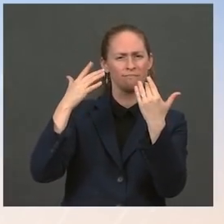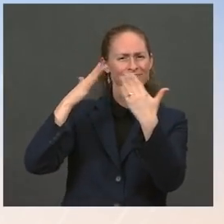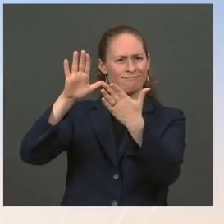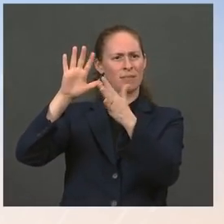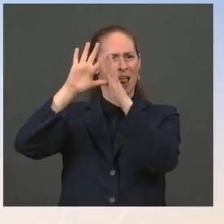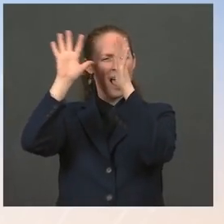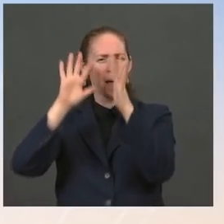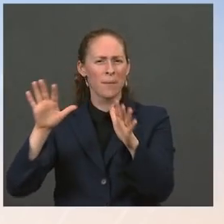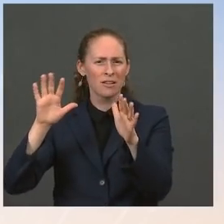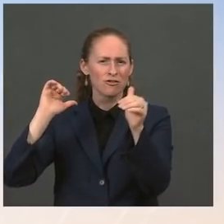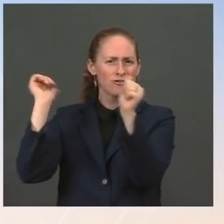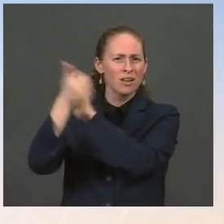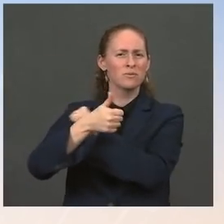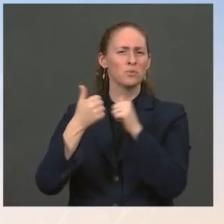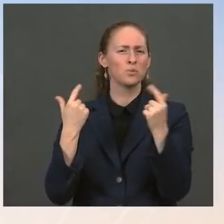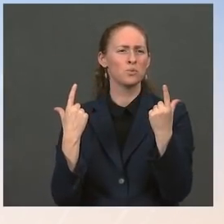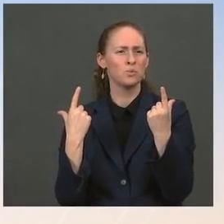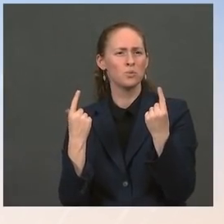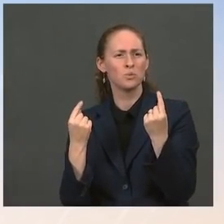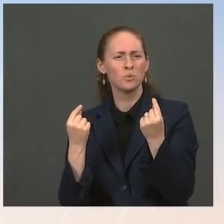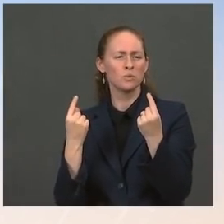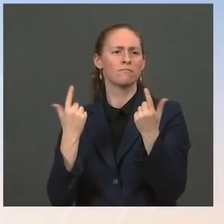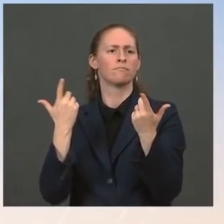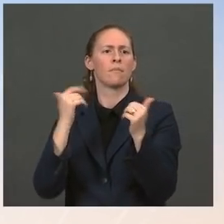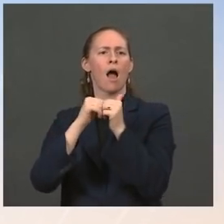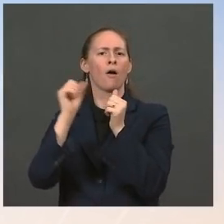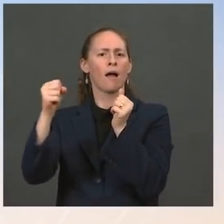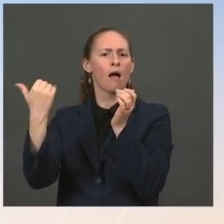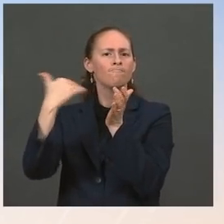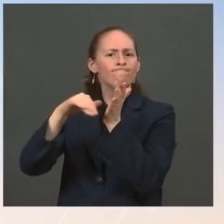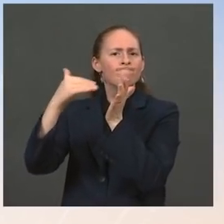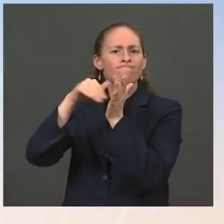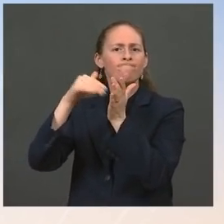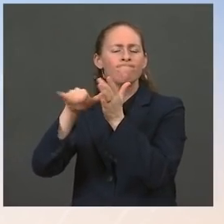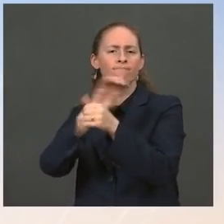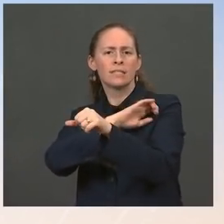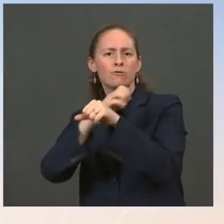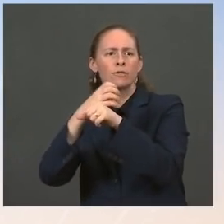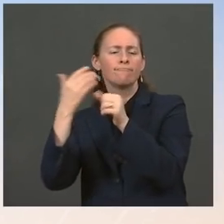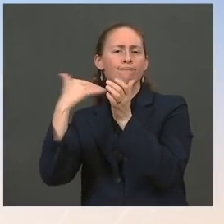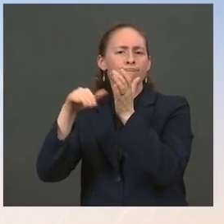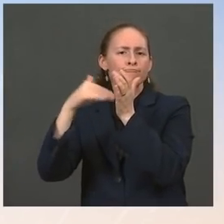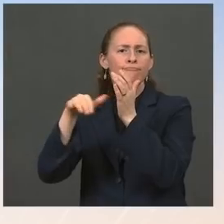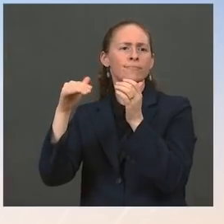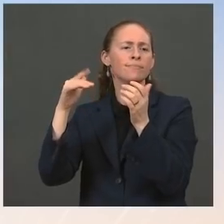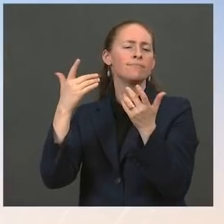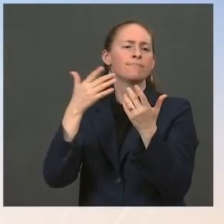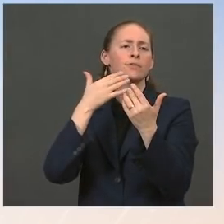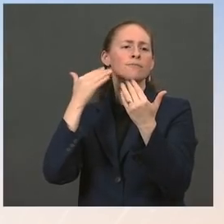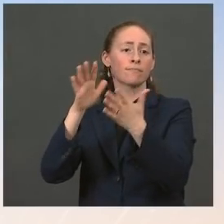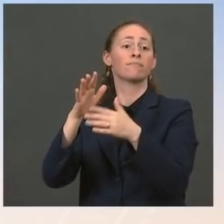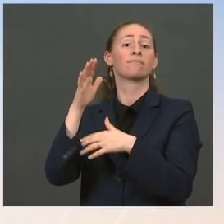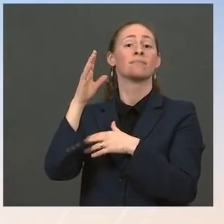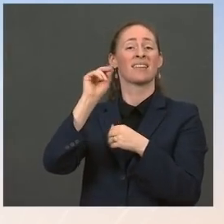about our need to work together to address the climate crisis -- one of the greatest national security crises the President sees.